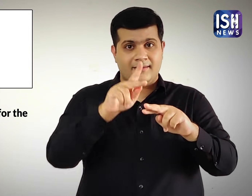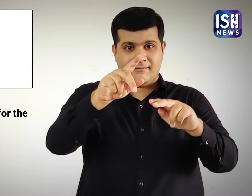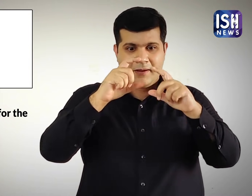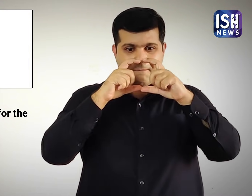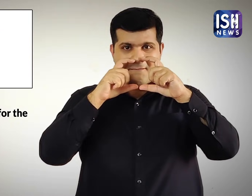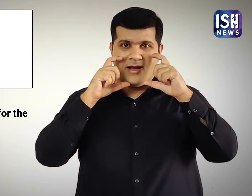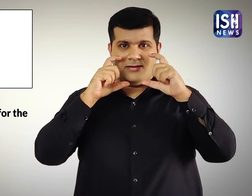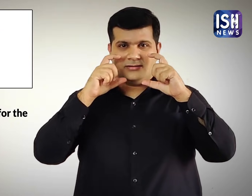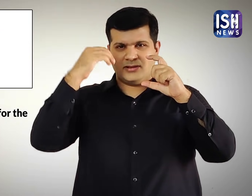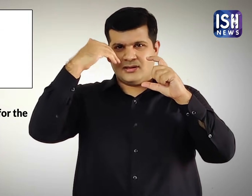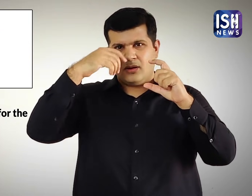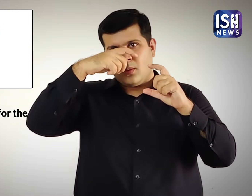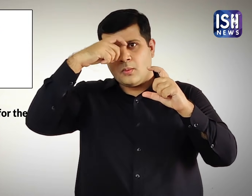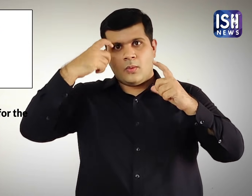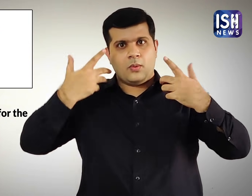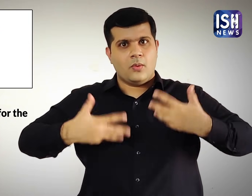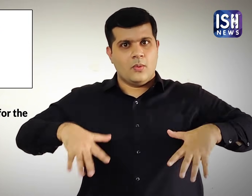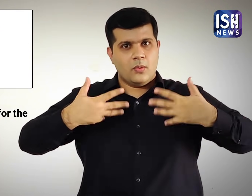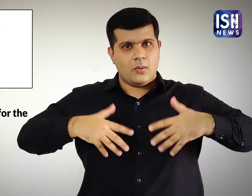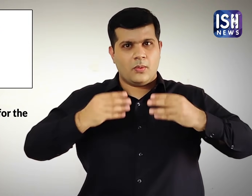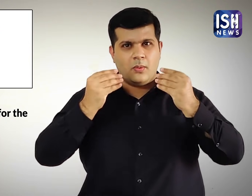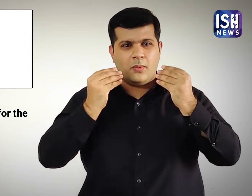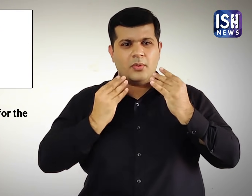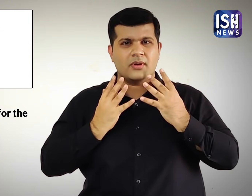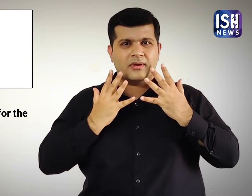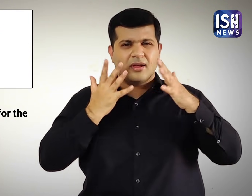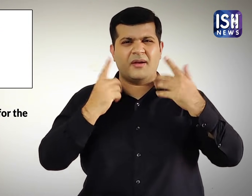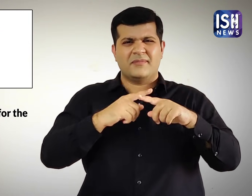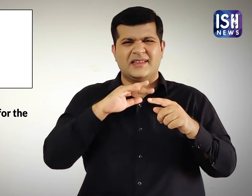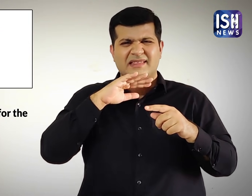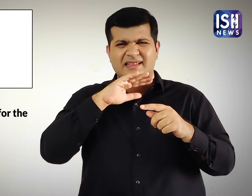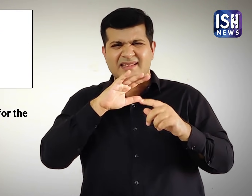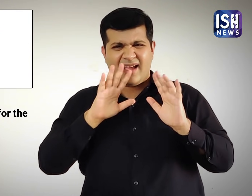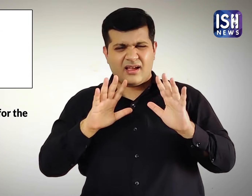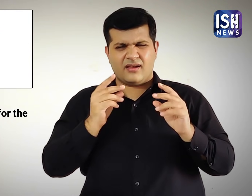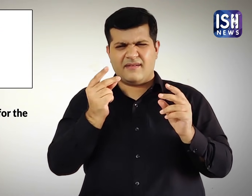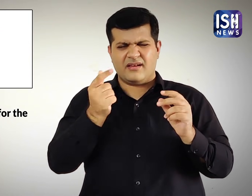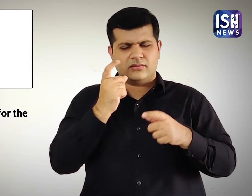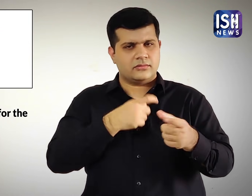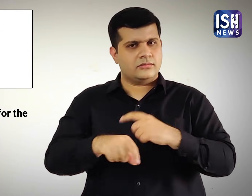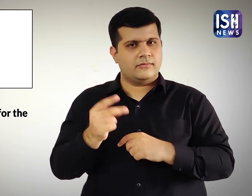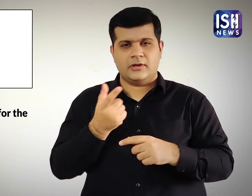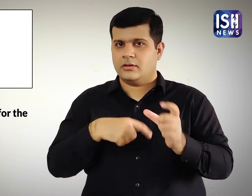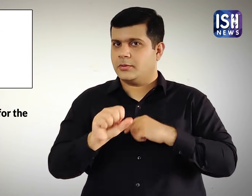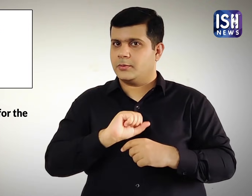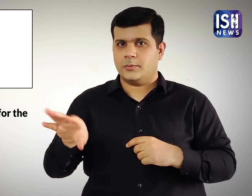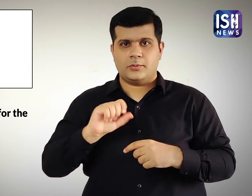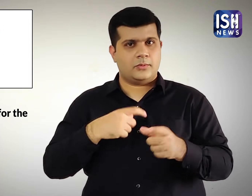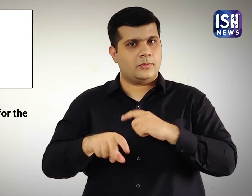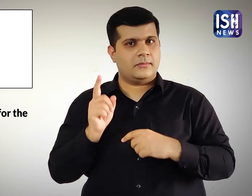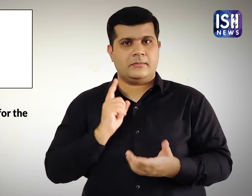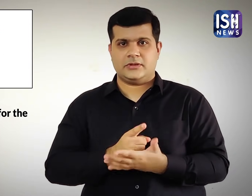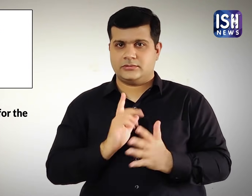Change immediately if the mask gets wet or dirty with secretion.